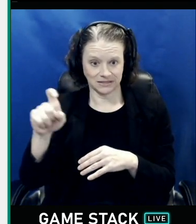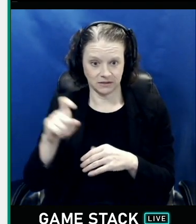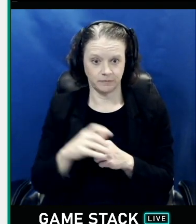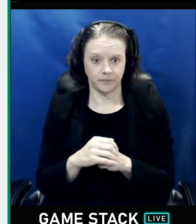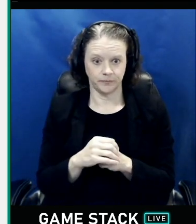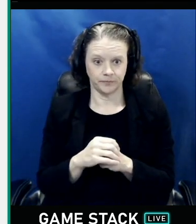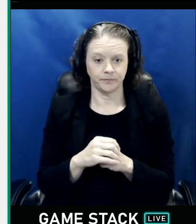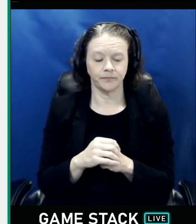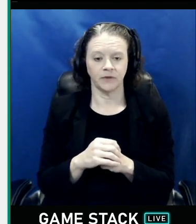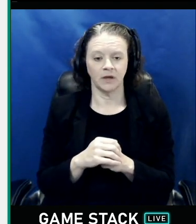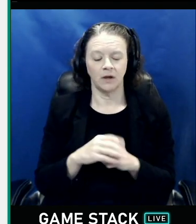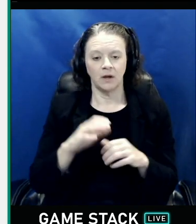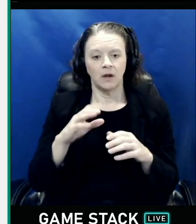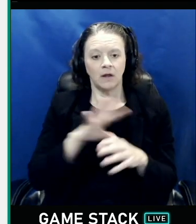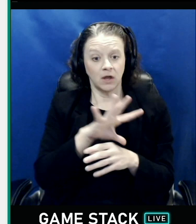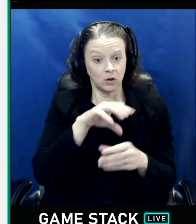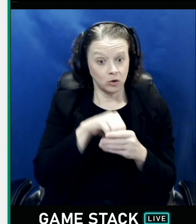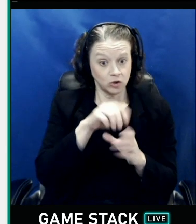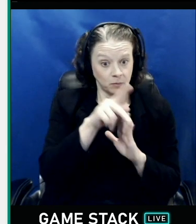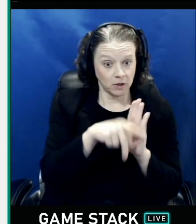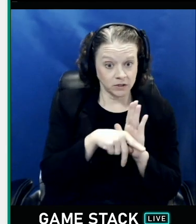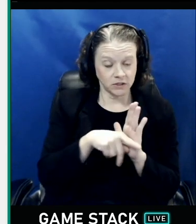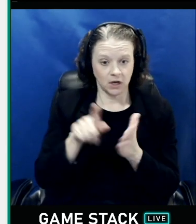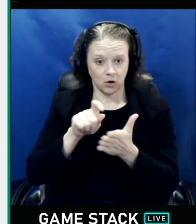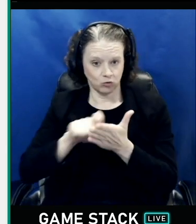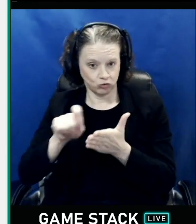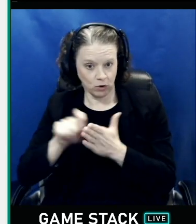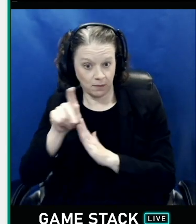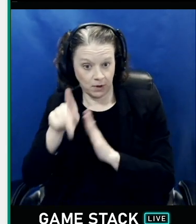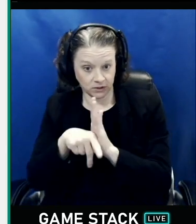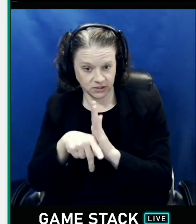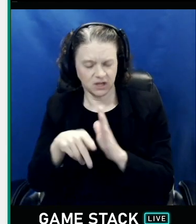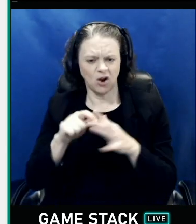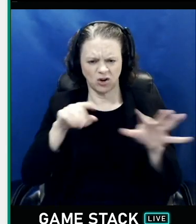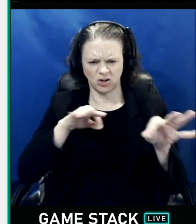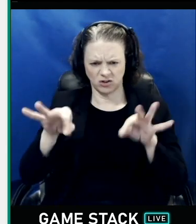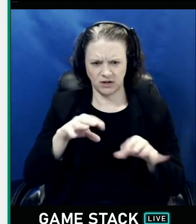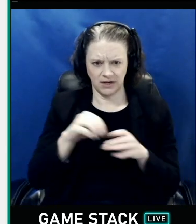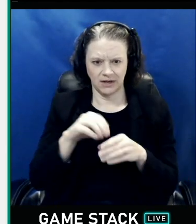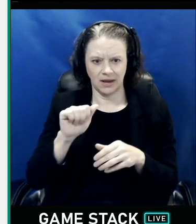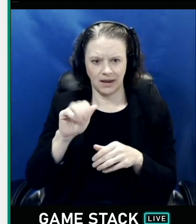inclusion policy and right policy are described in AMD software optimization guides.